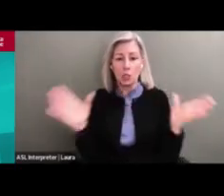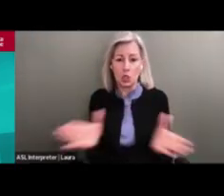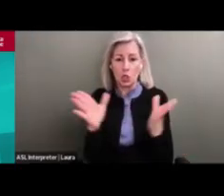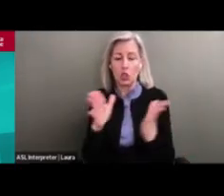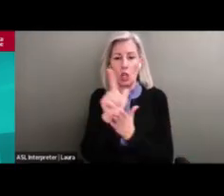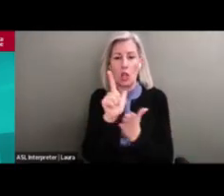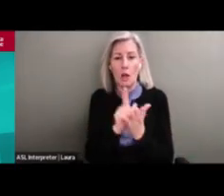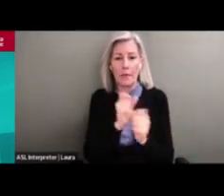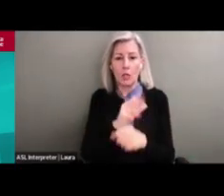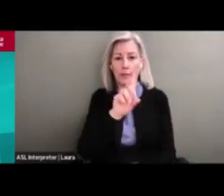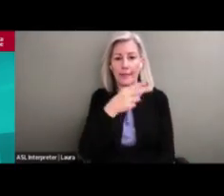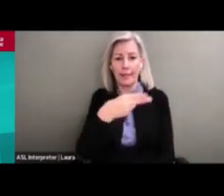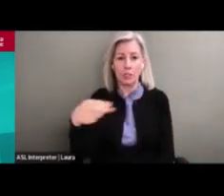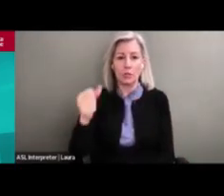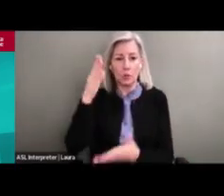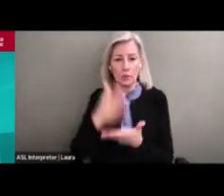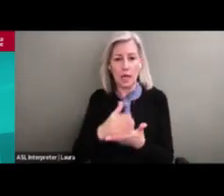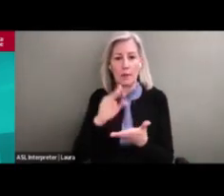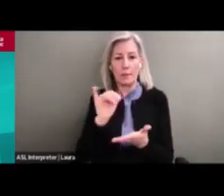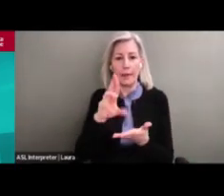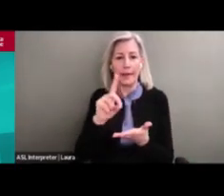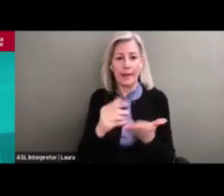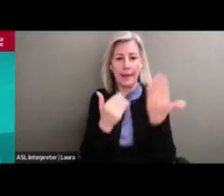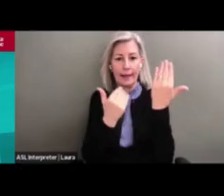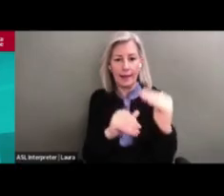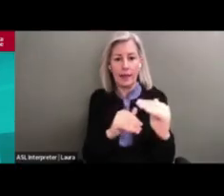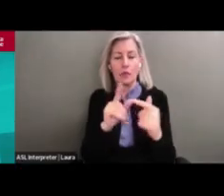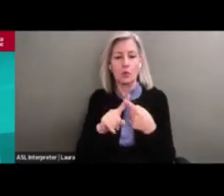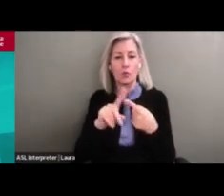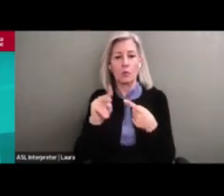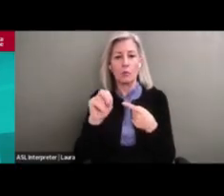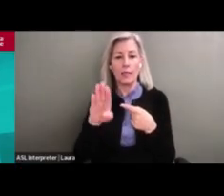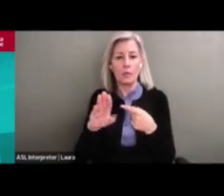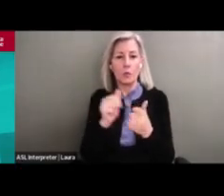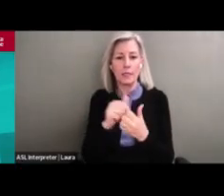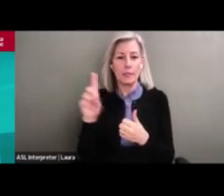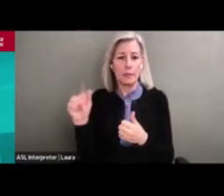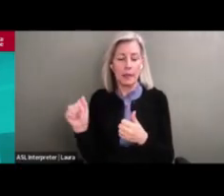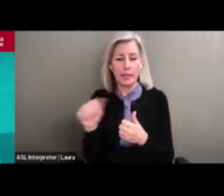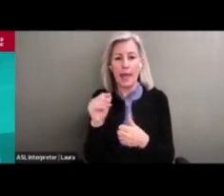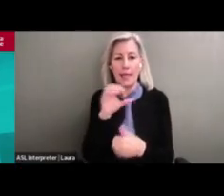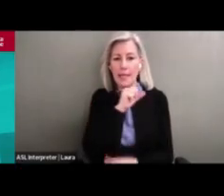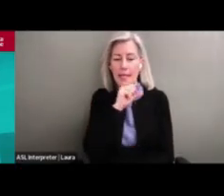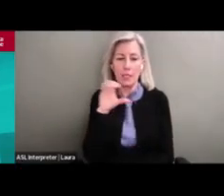the article on the right features advocate for the state capital. The headline says 'Families urge lawmakers, DHSS